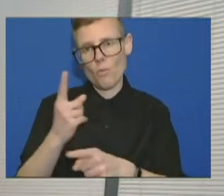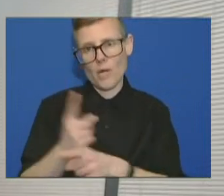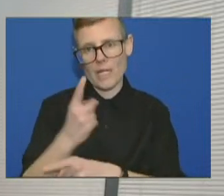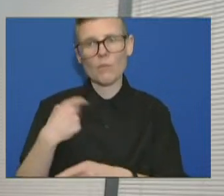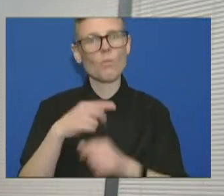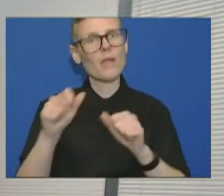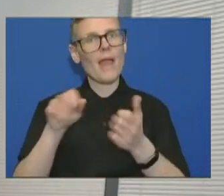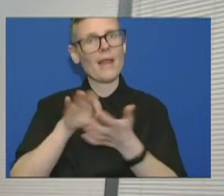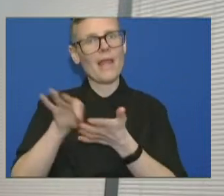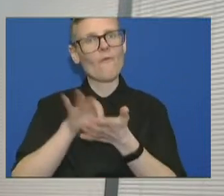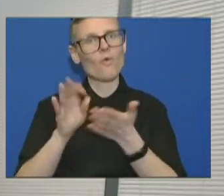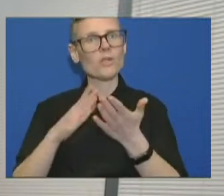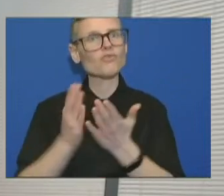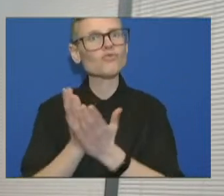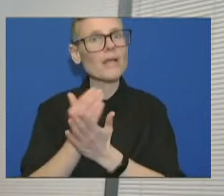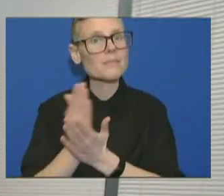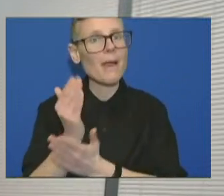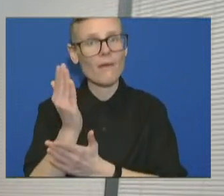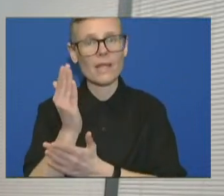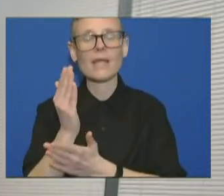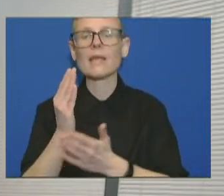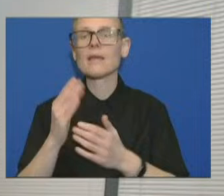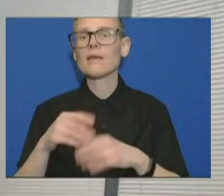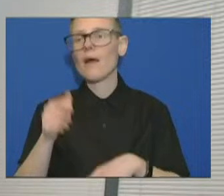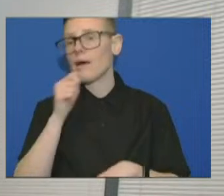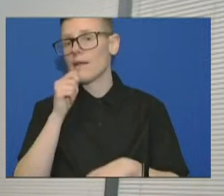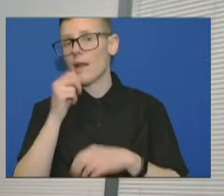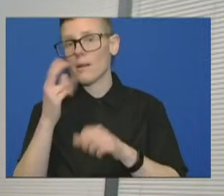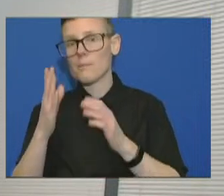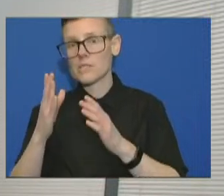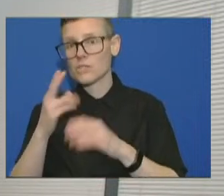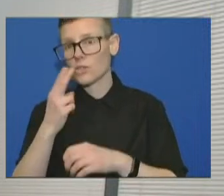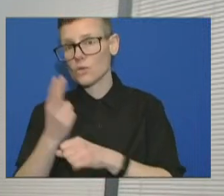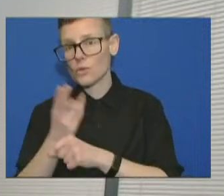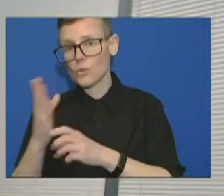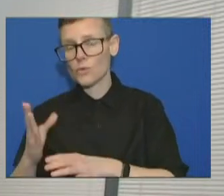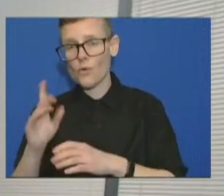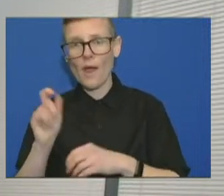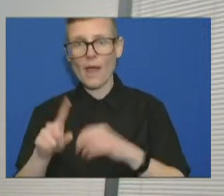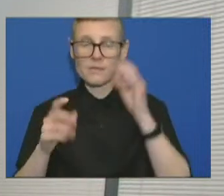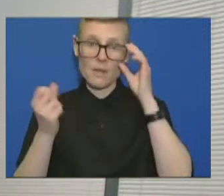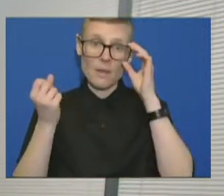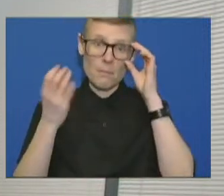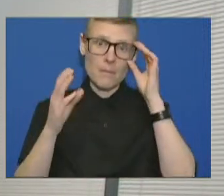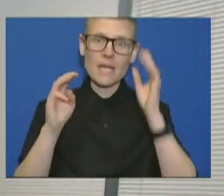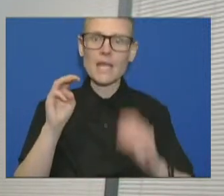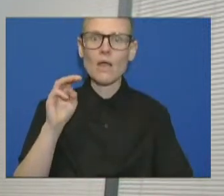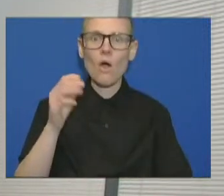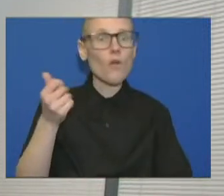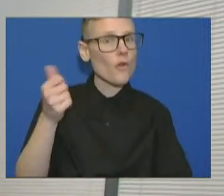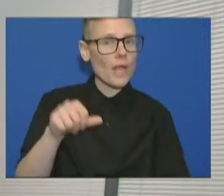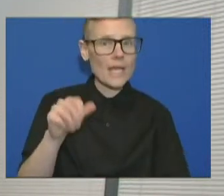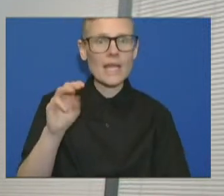by spending the money how we should, and accounting for it in a clear and transparent way.